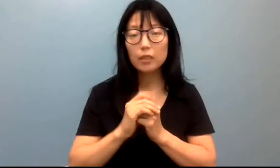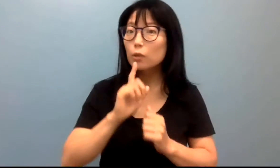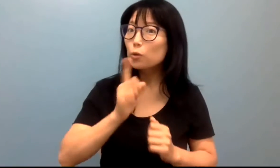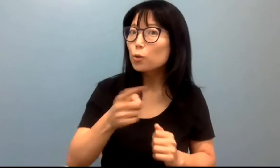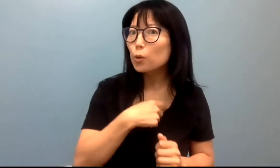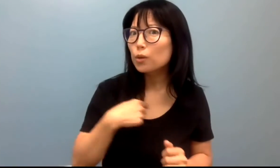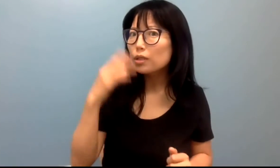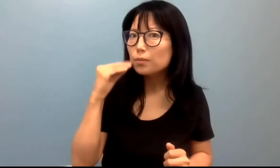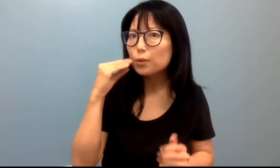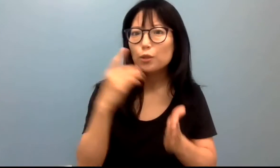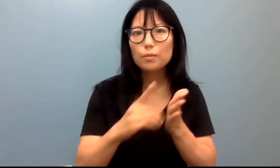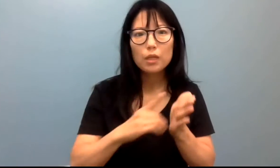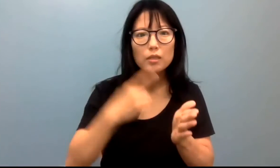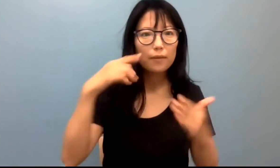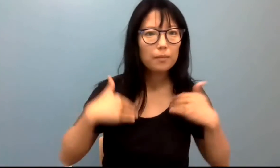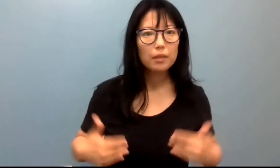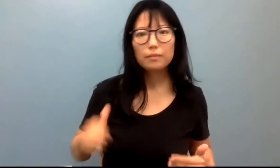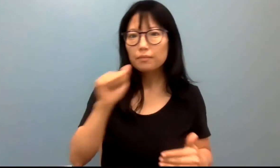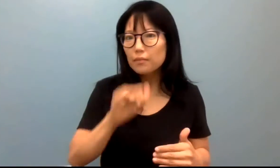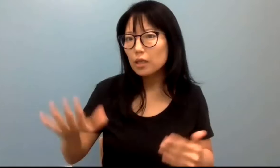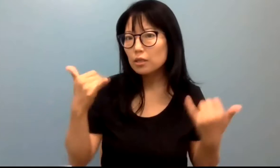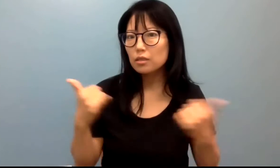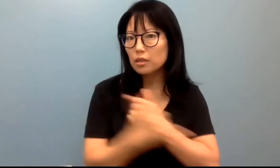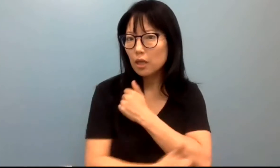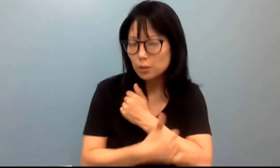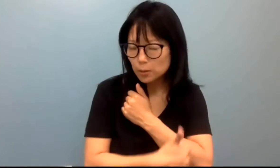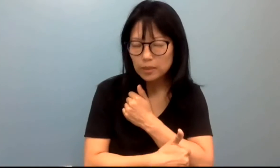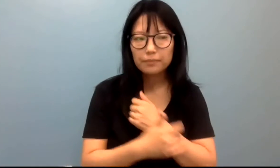It’s true that we face discrimination for being Asian in this country.